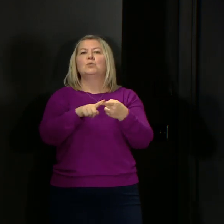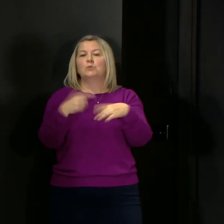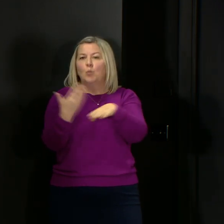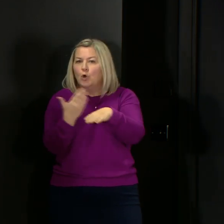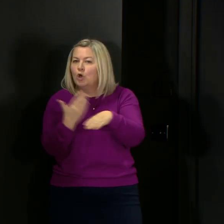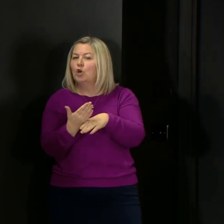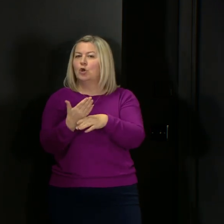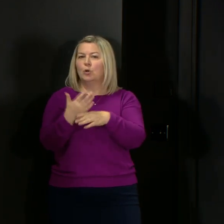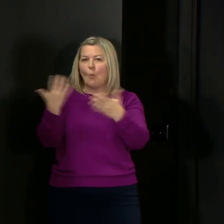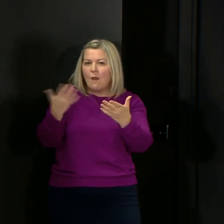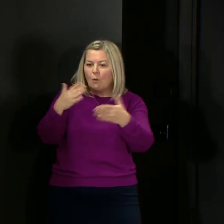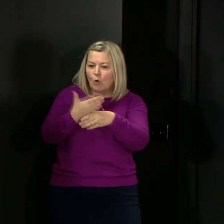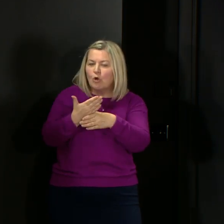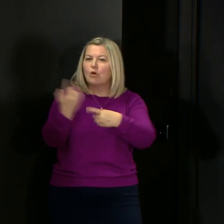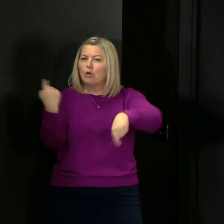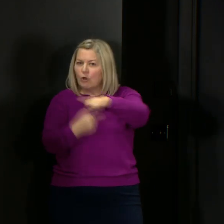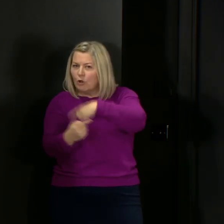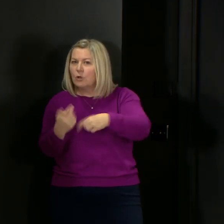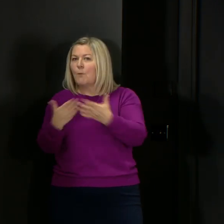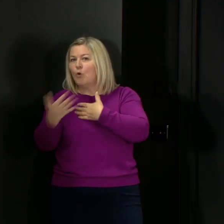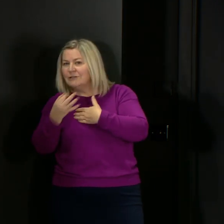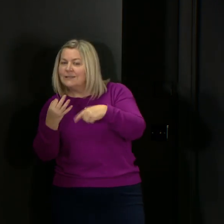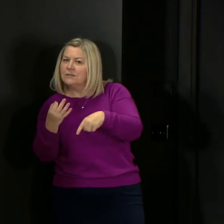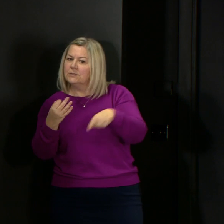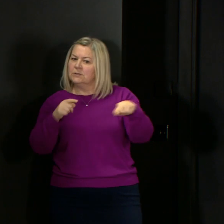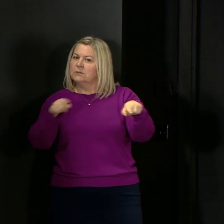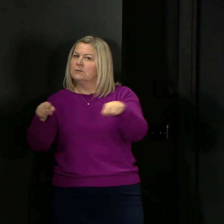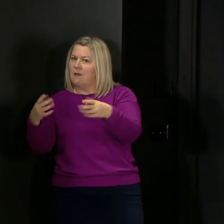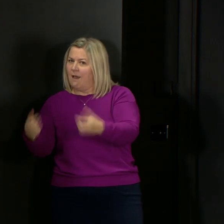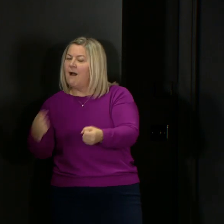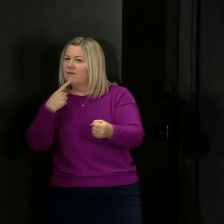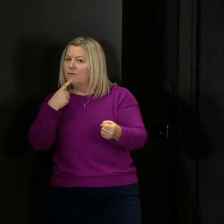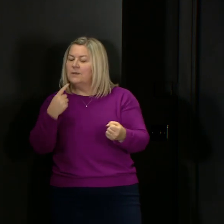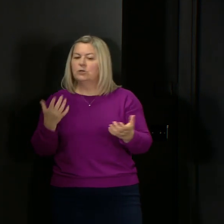we can record that and where we can take that information from. We also get further information